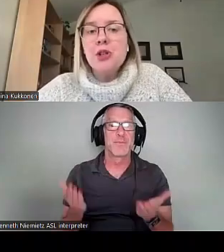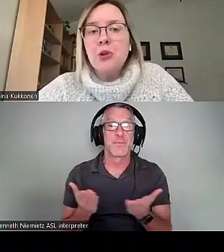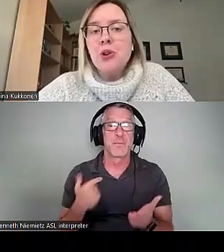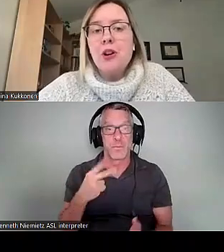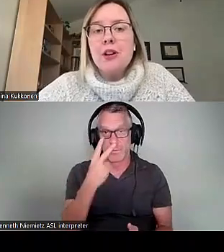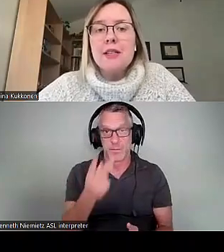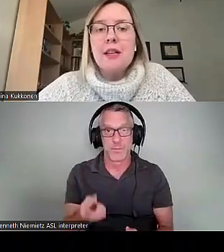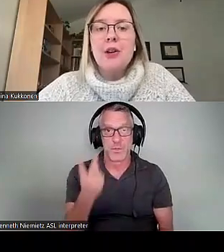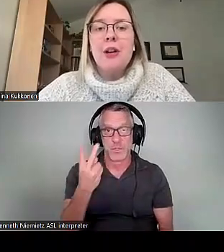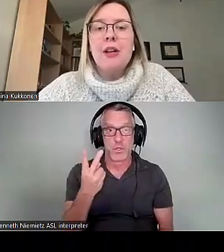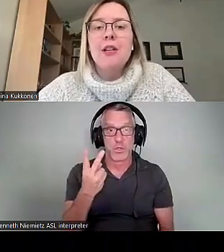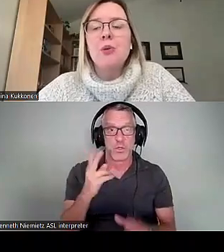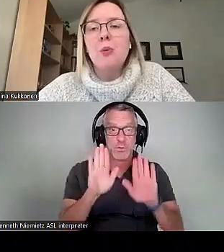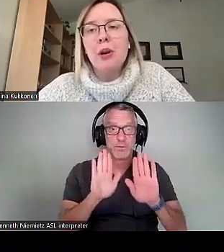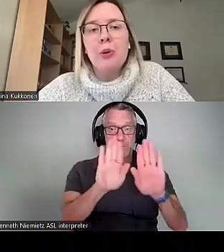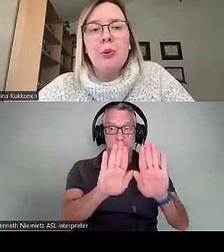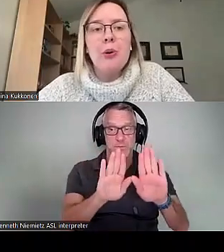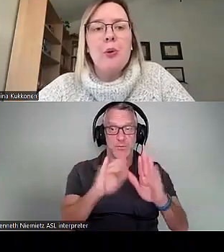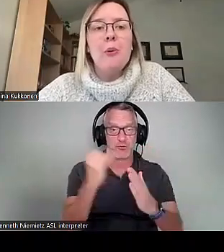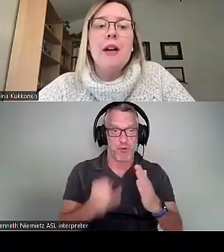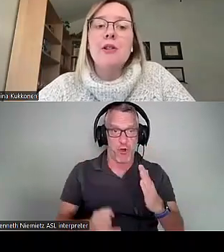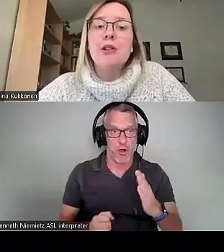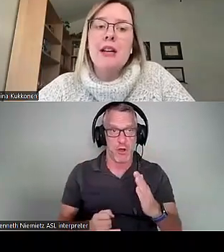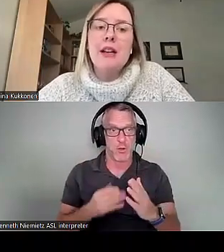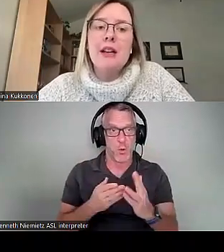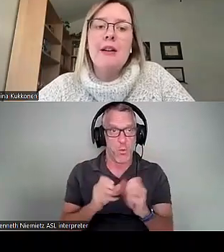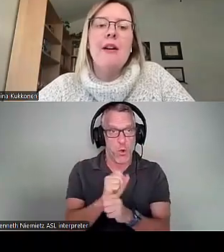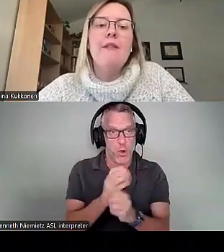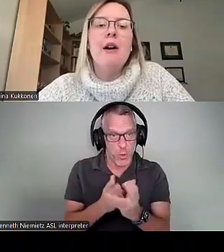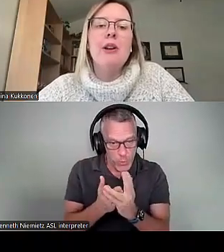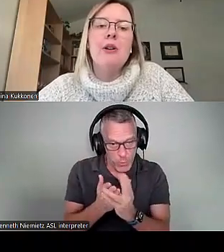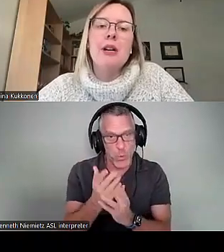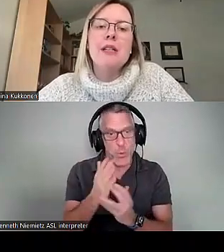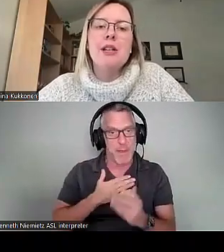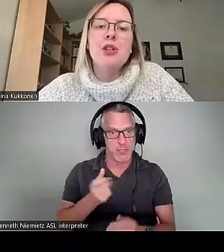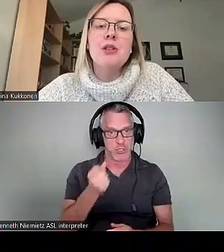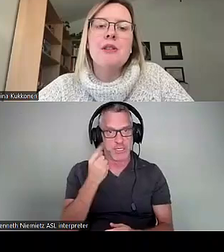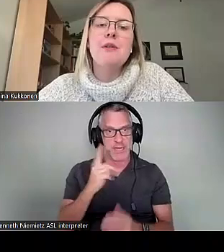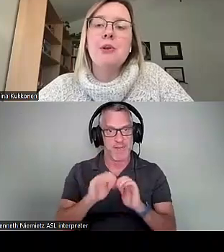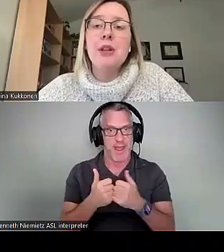digital drawings I created to work through my understanding of how the organizations viewed